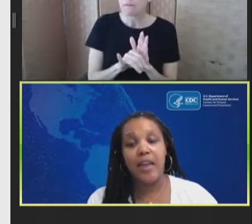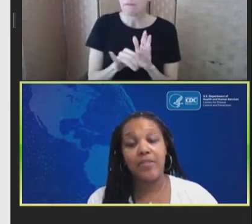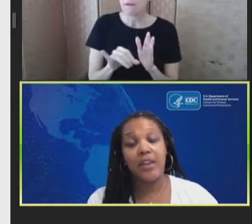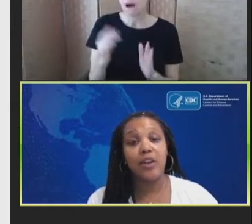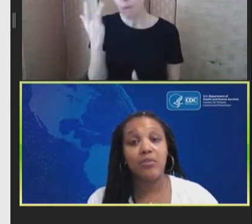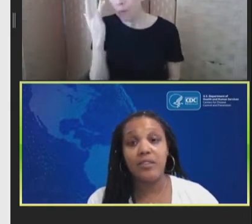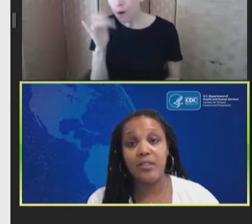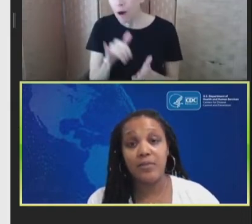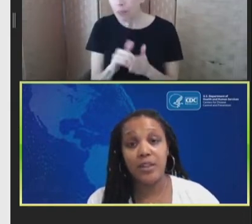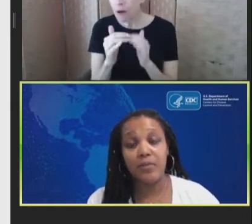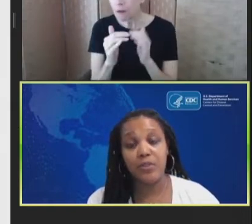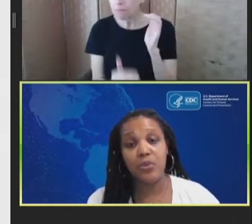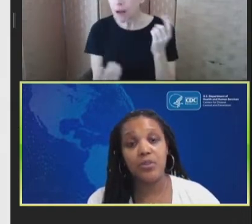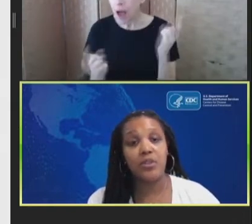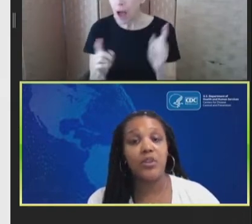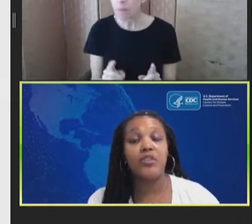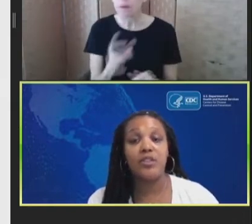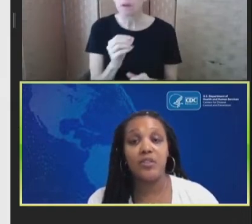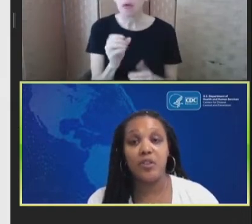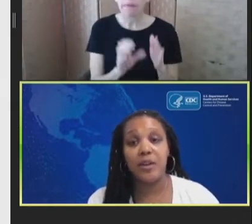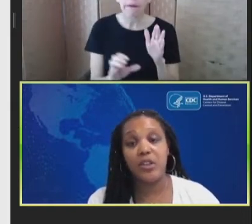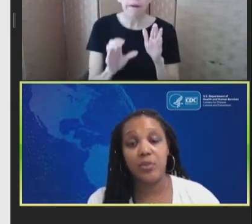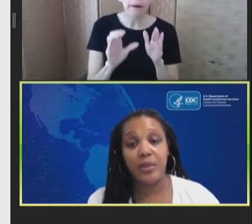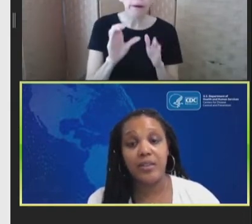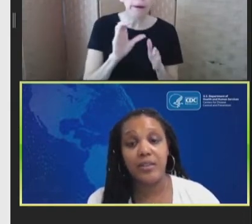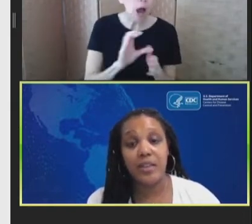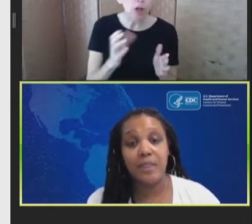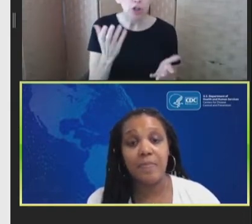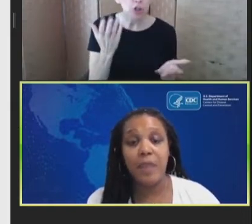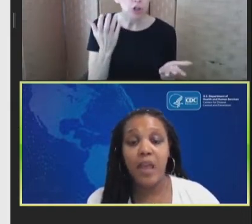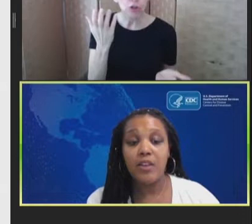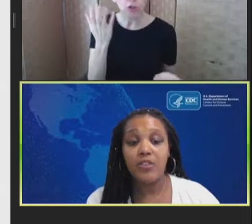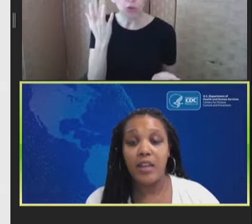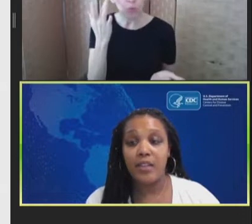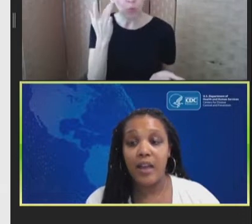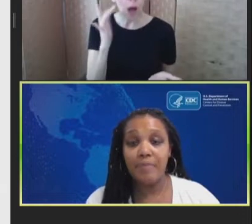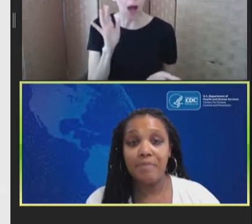and the characteristics of individuals in which these disparities were being seen. So next slide.